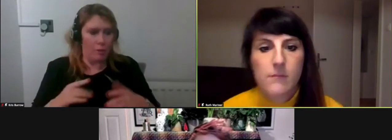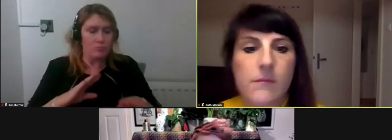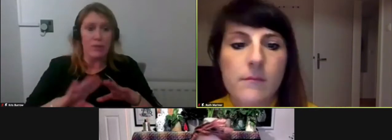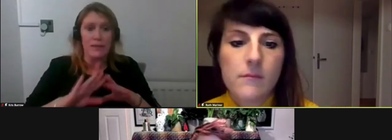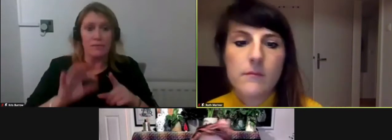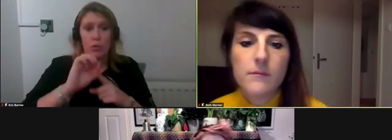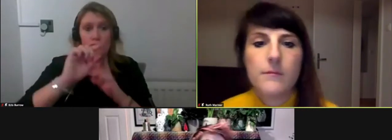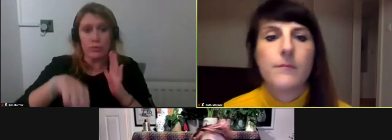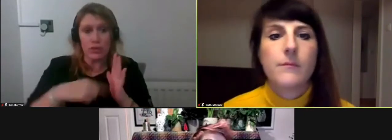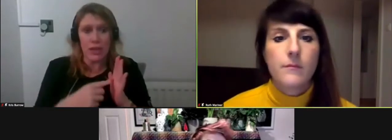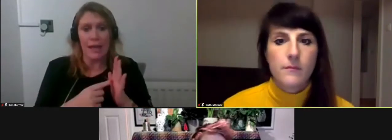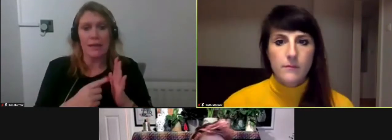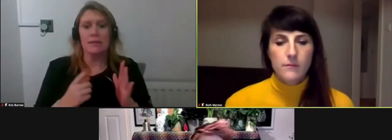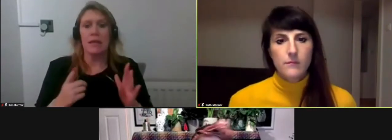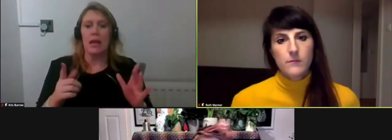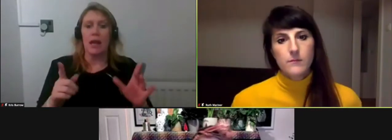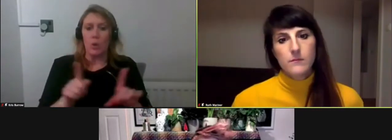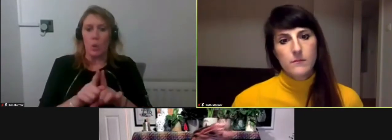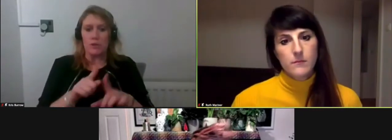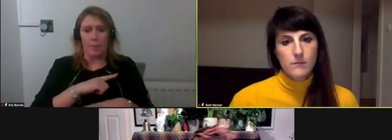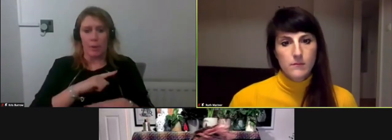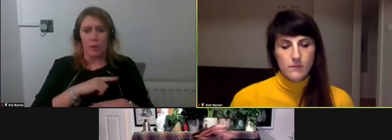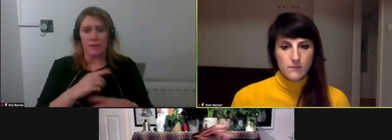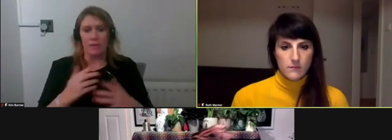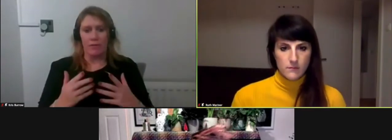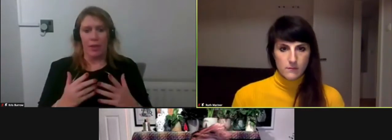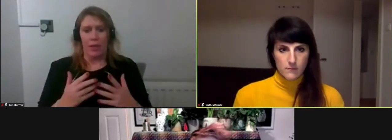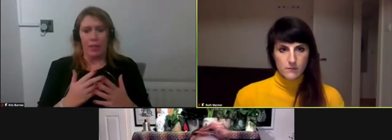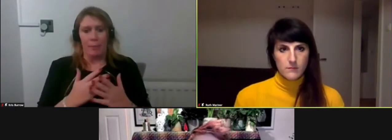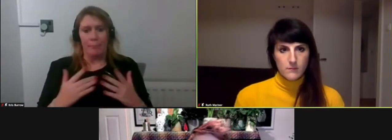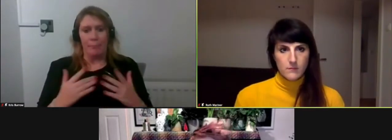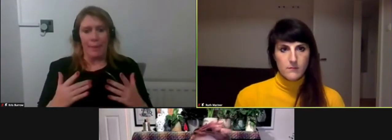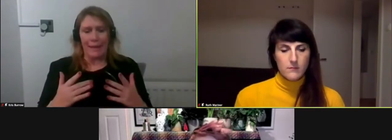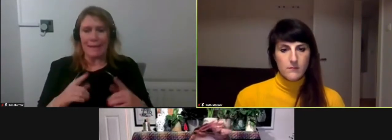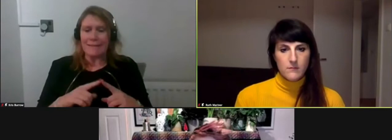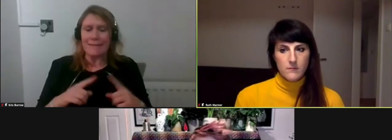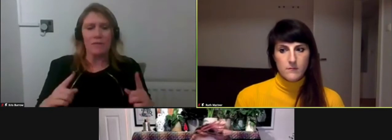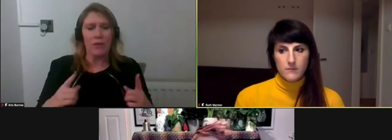many wells it can invoke would be a useful